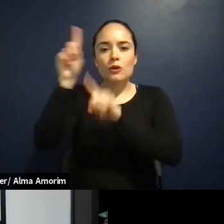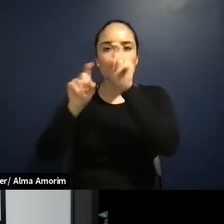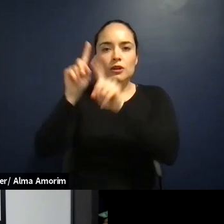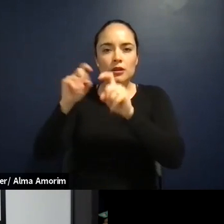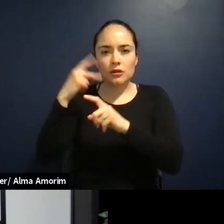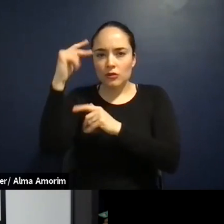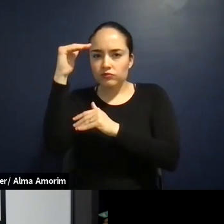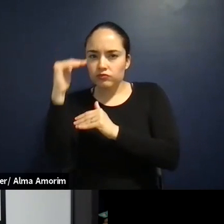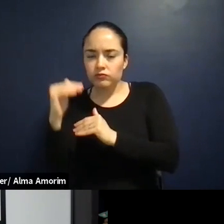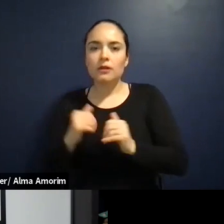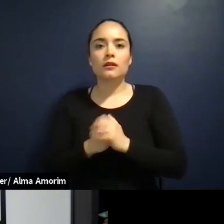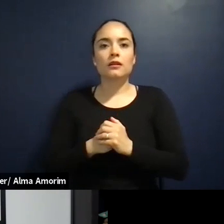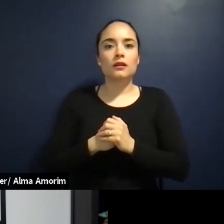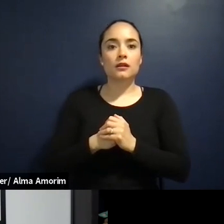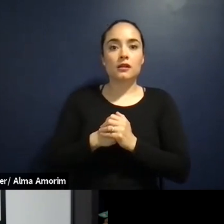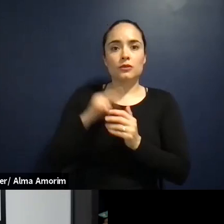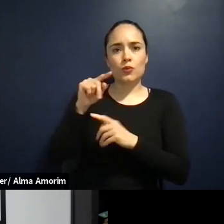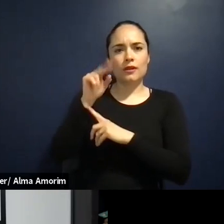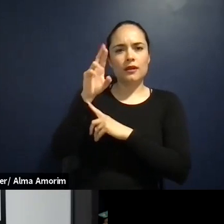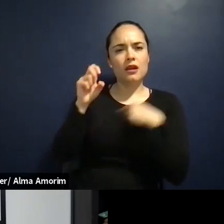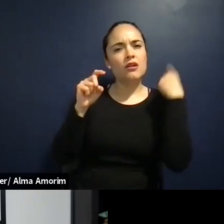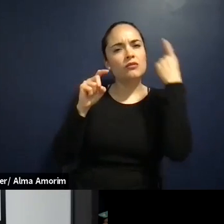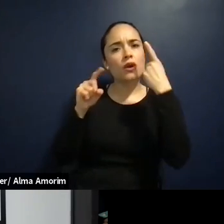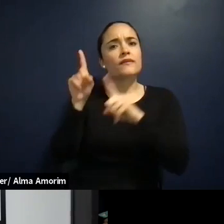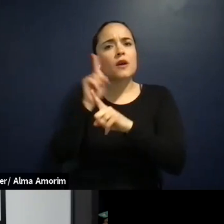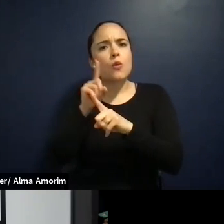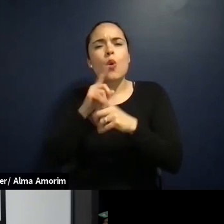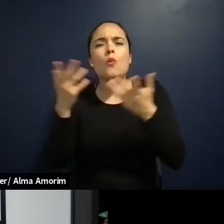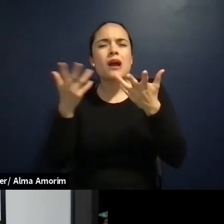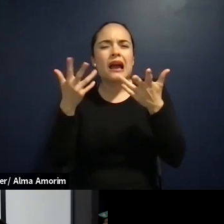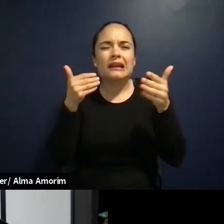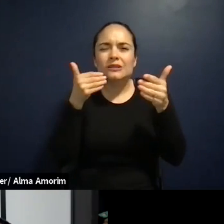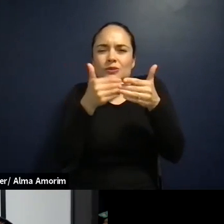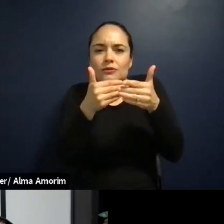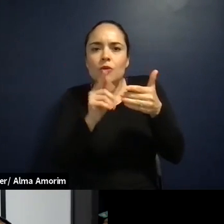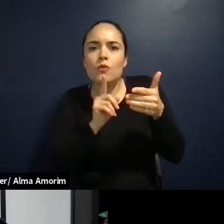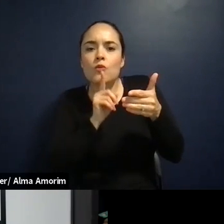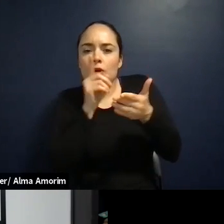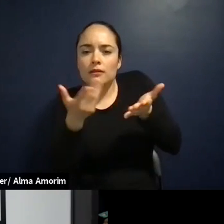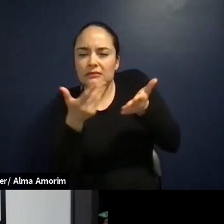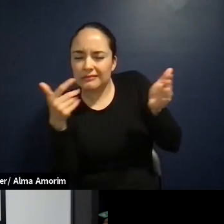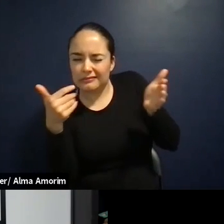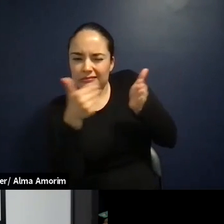about netherrite is that it is even harder than diamonds, so your armor will last longer, your tools